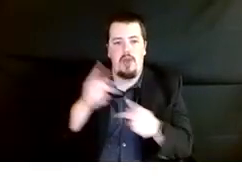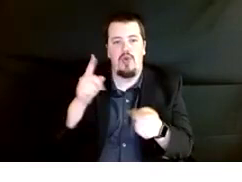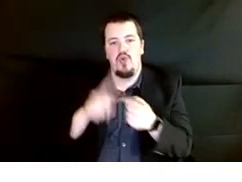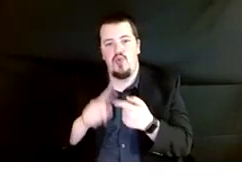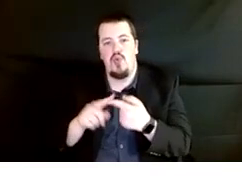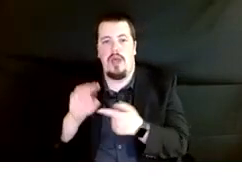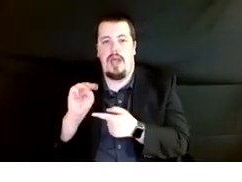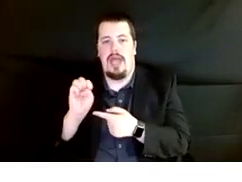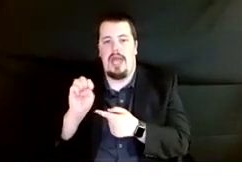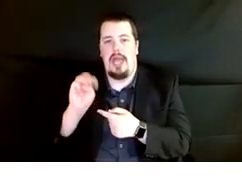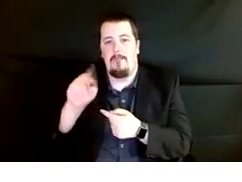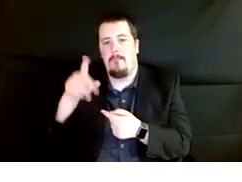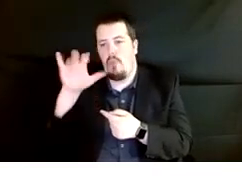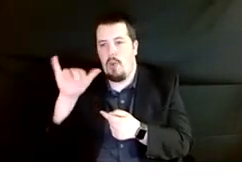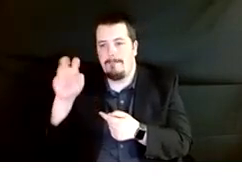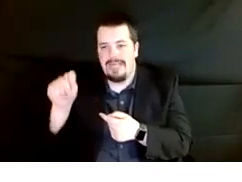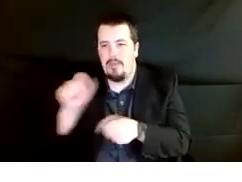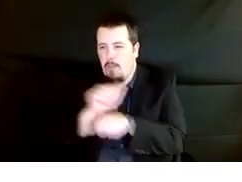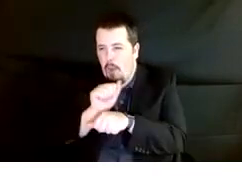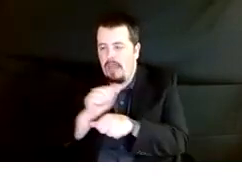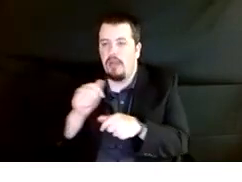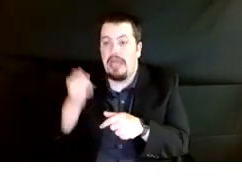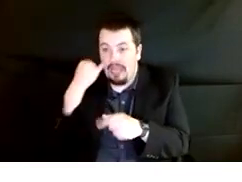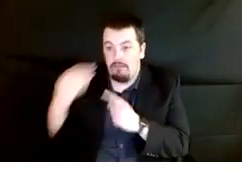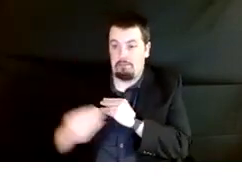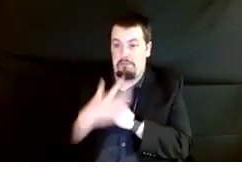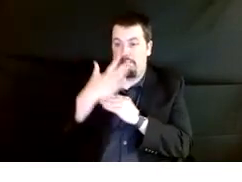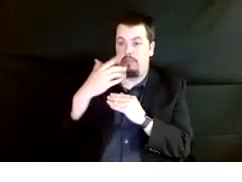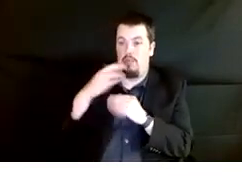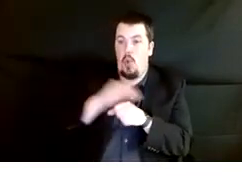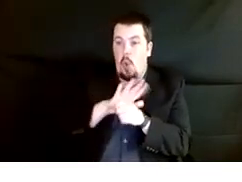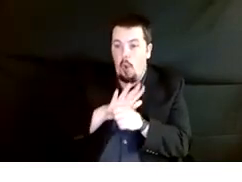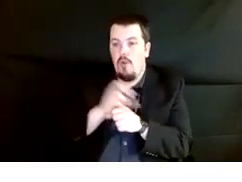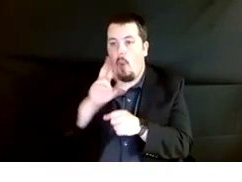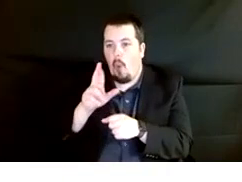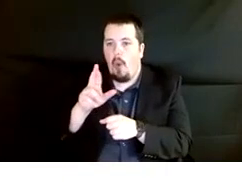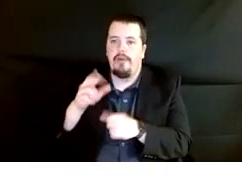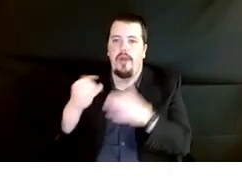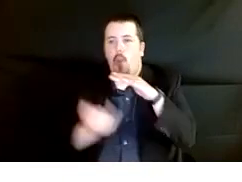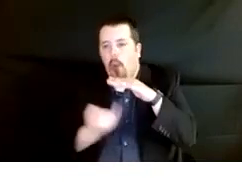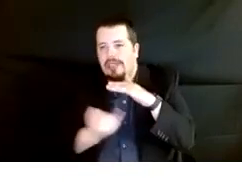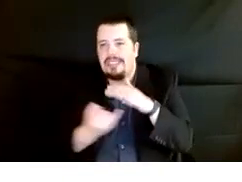particularly if you've had COVID exposure , quarantine and or the impact of having the